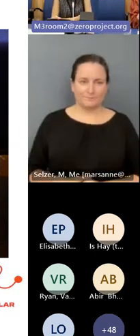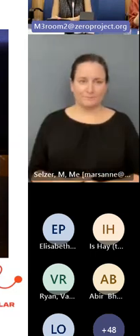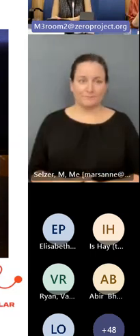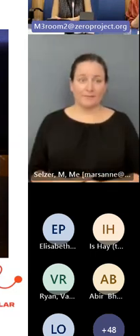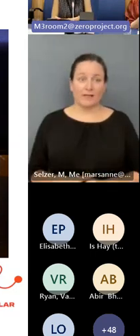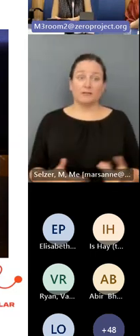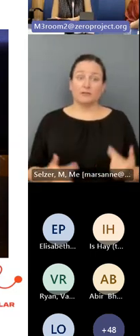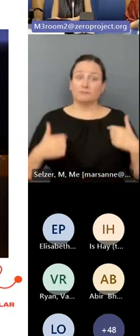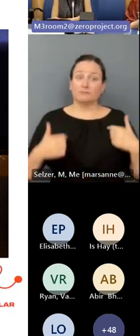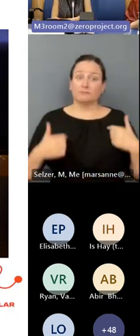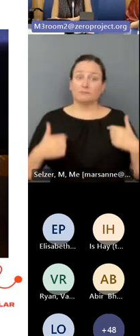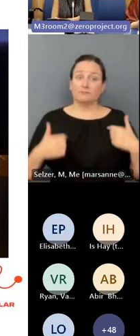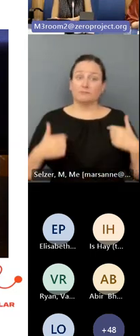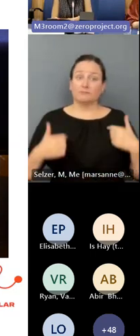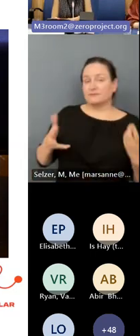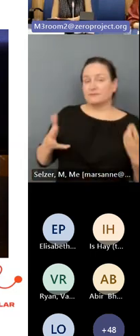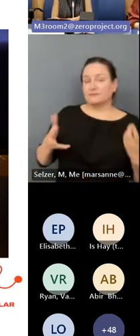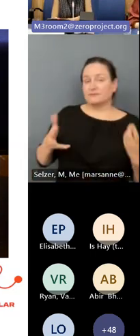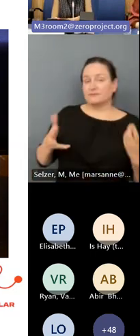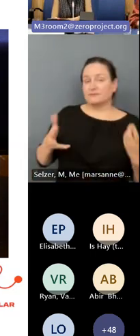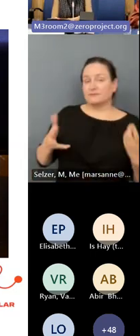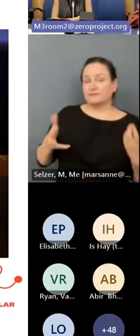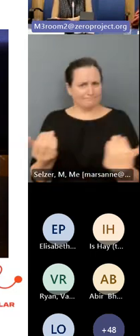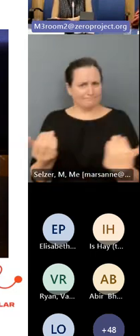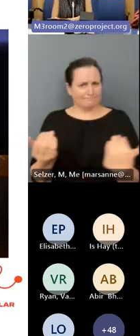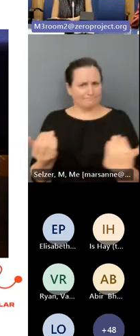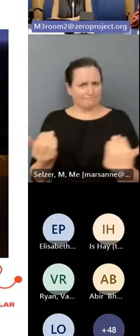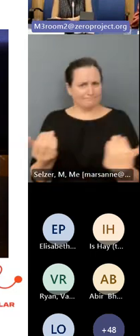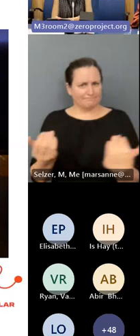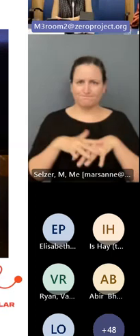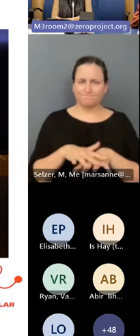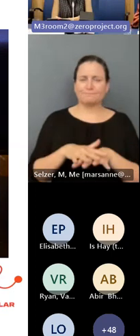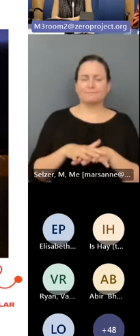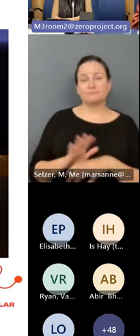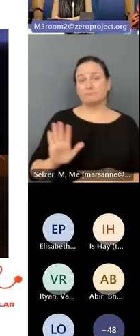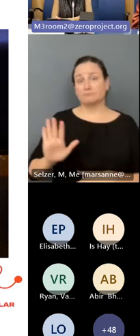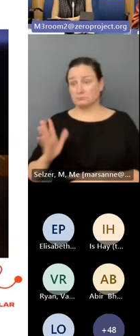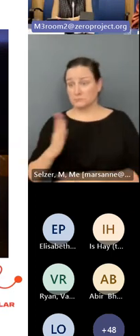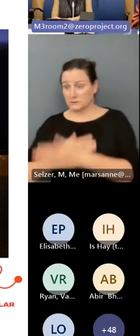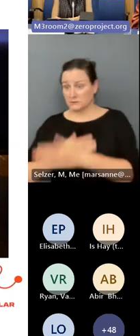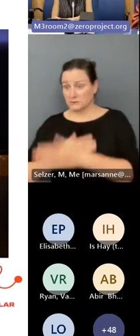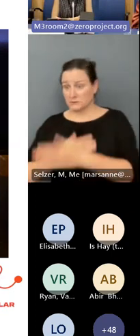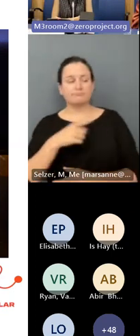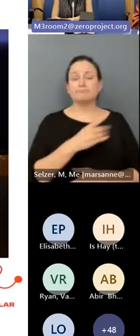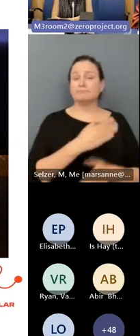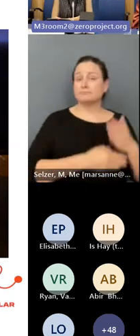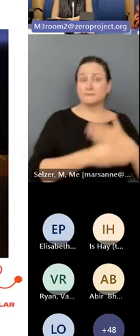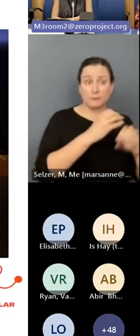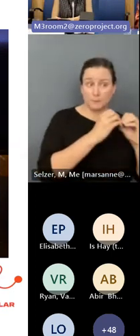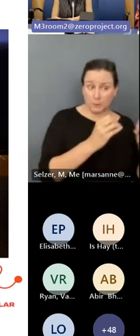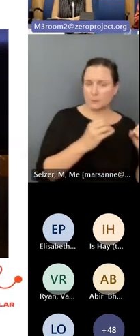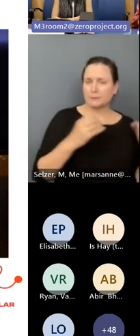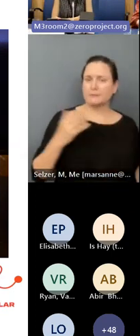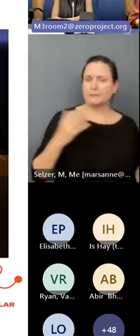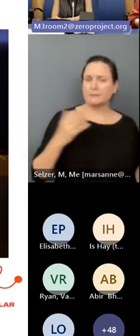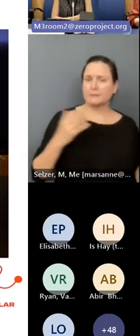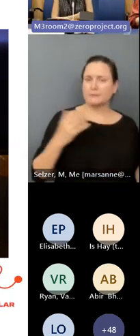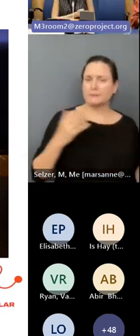high school and university students both with and without disabilities. We row socially responsible